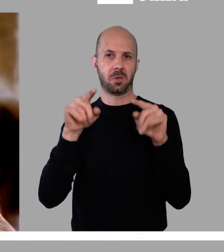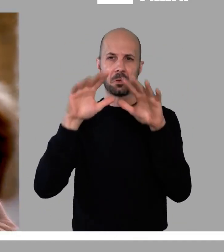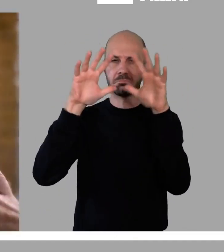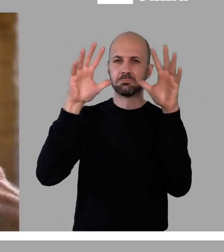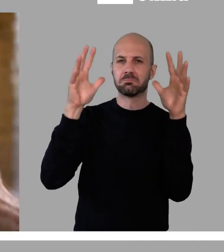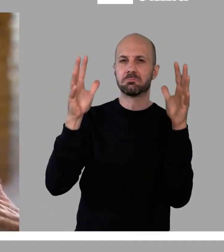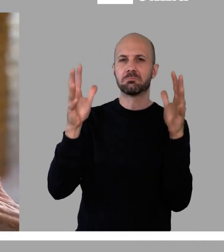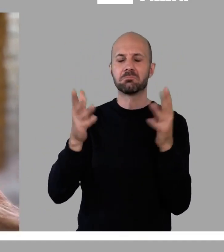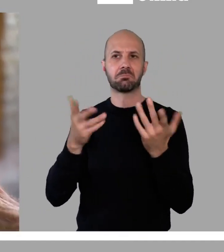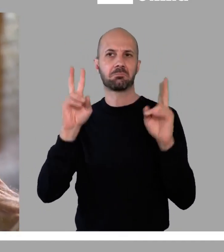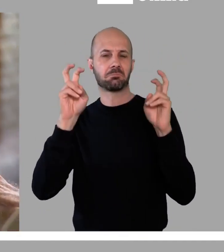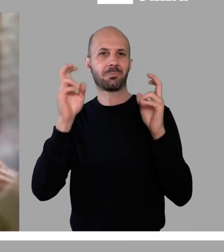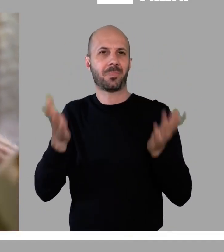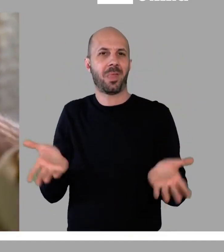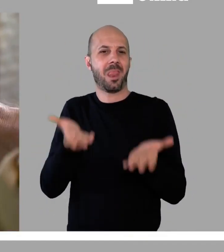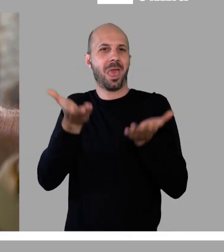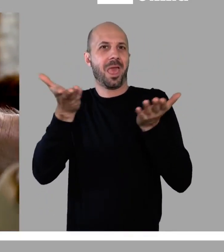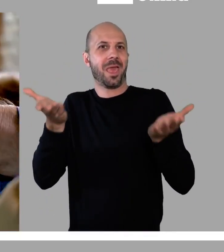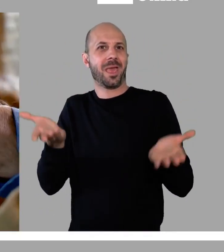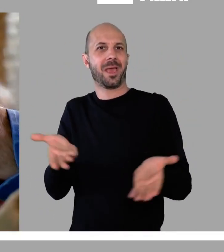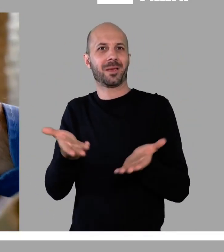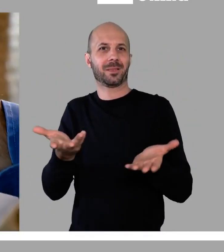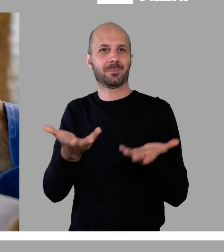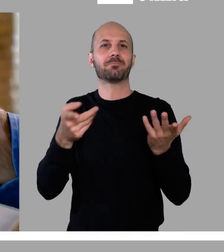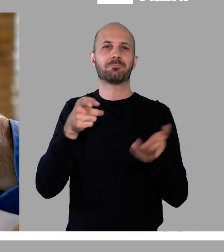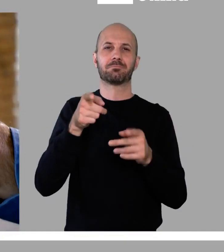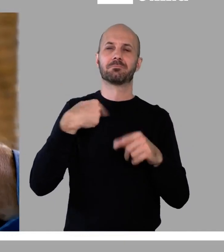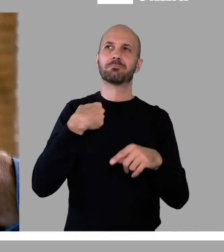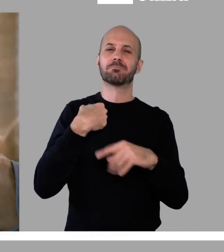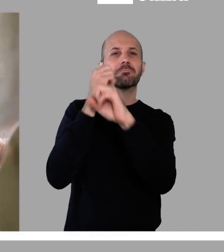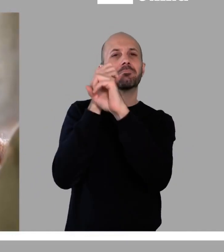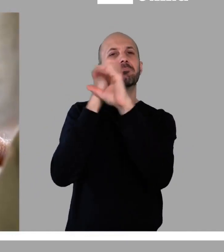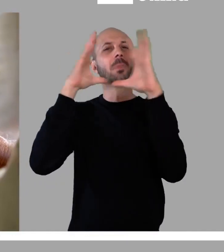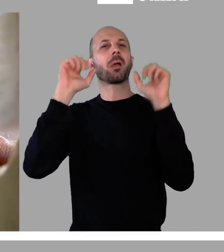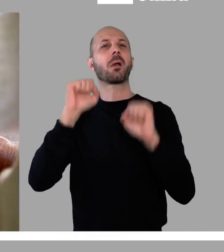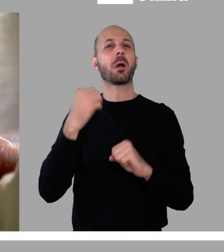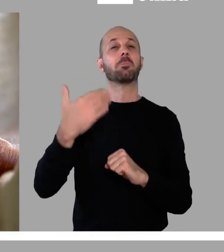but at the same time it lightens its weight.